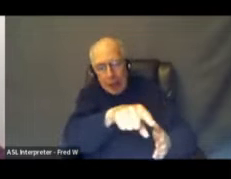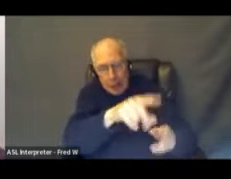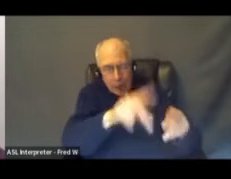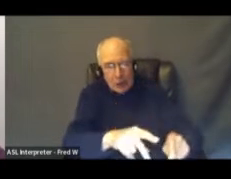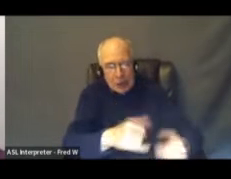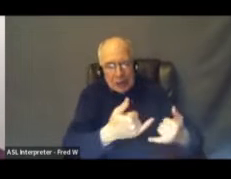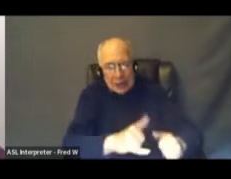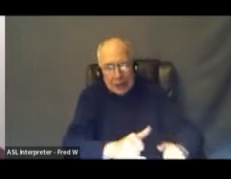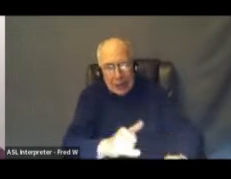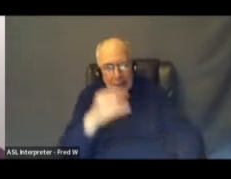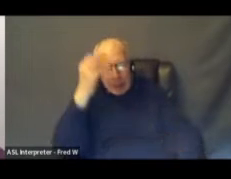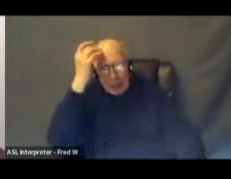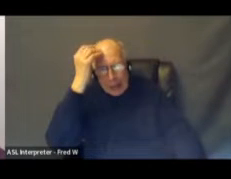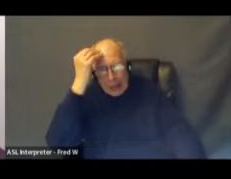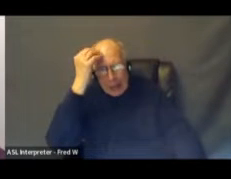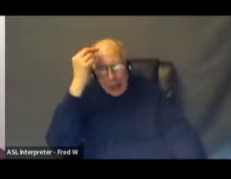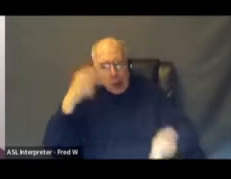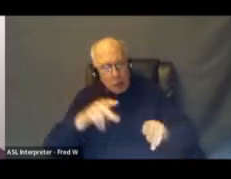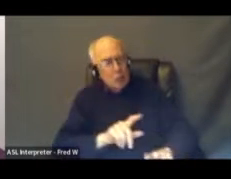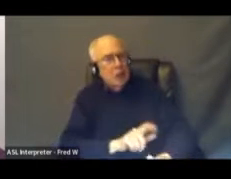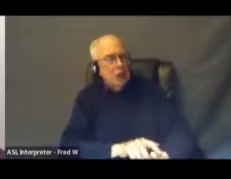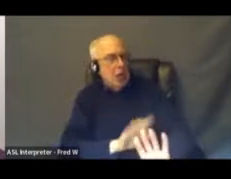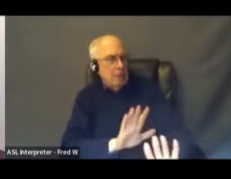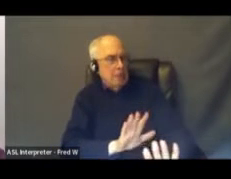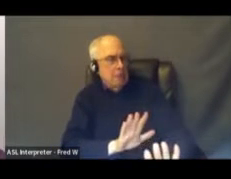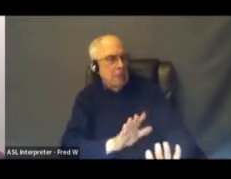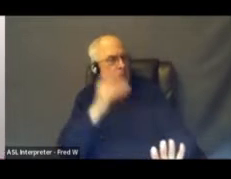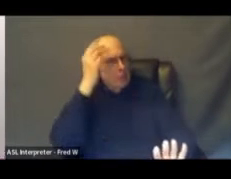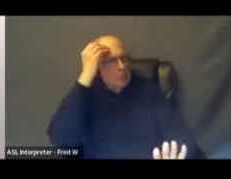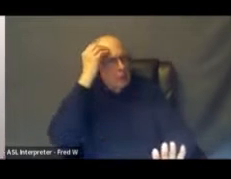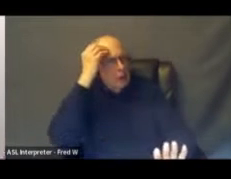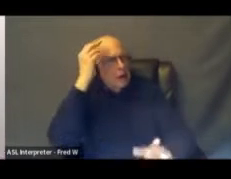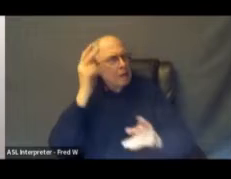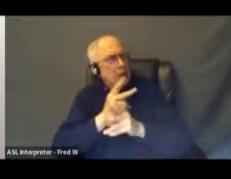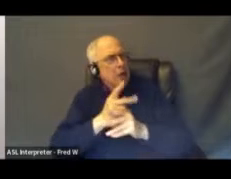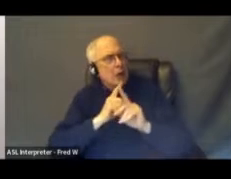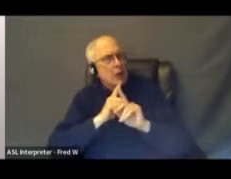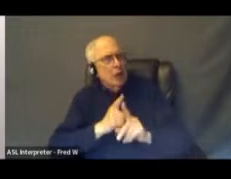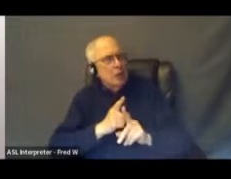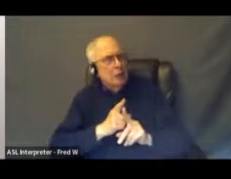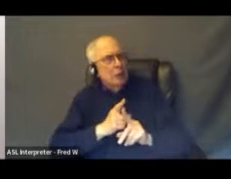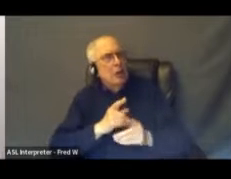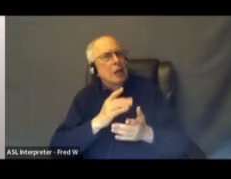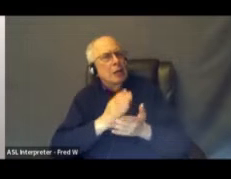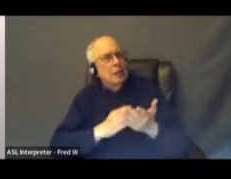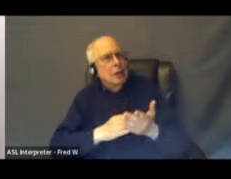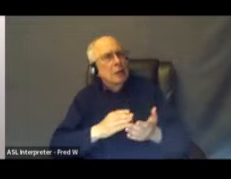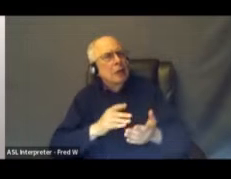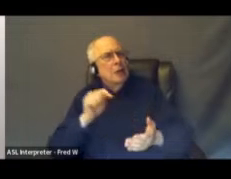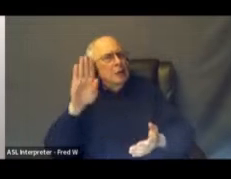for some time so that they can find the answer. You know, brain injury survivors, some struggle with delayed processing. So if